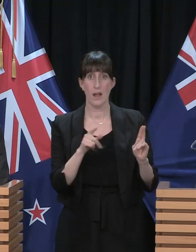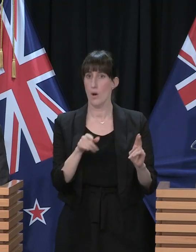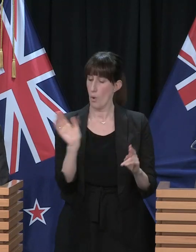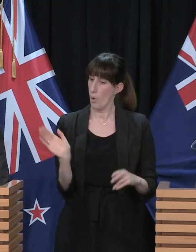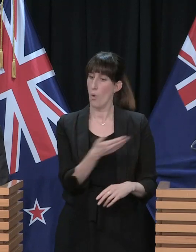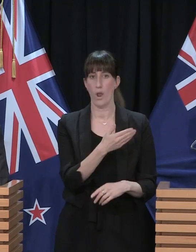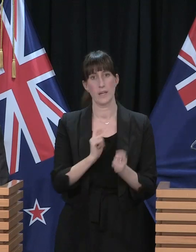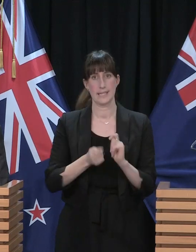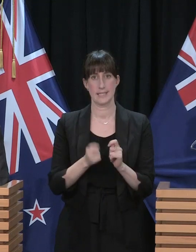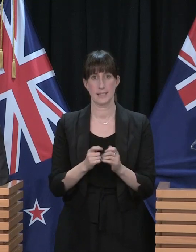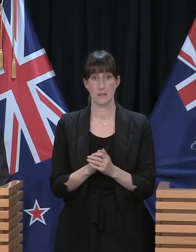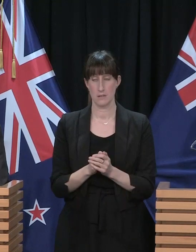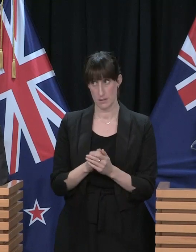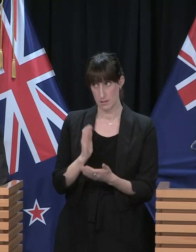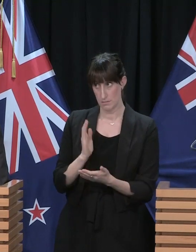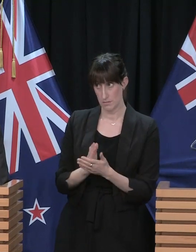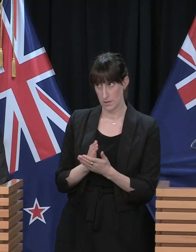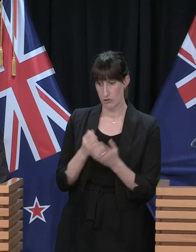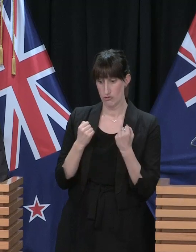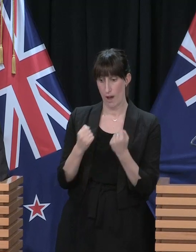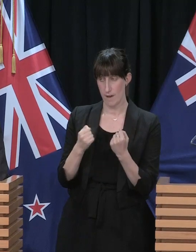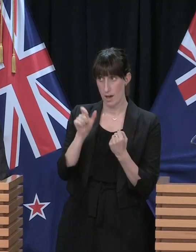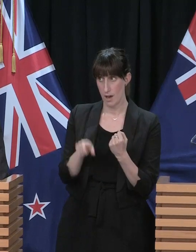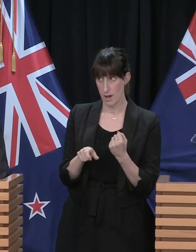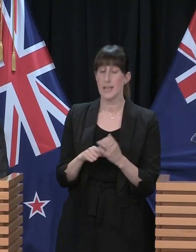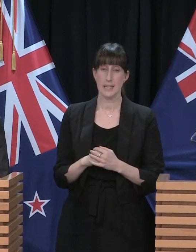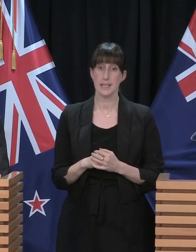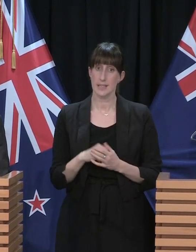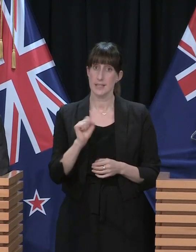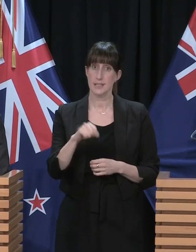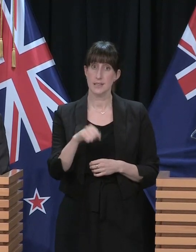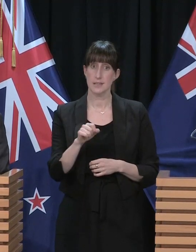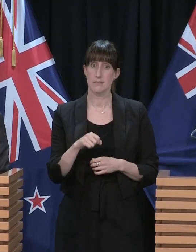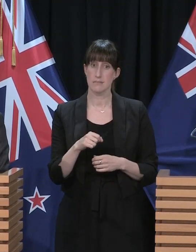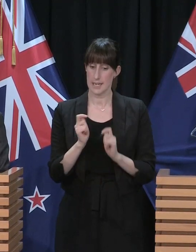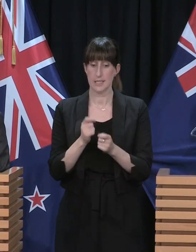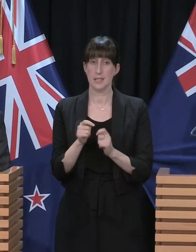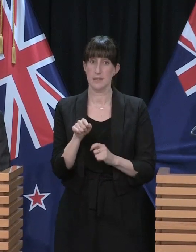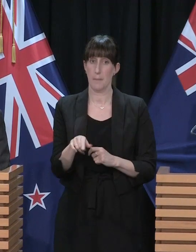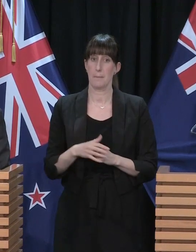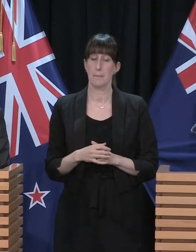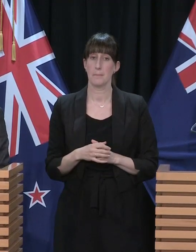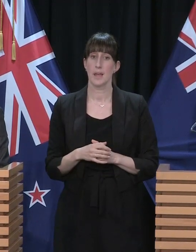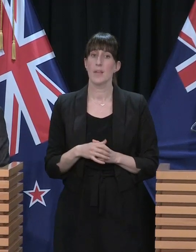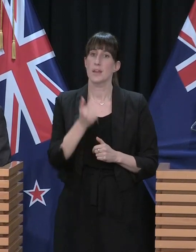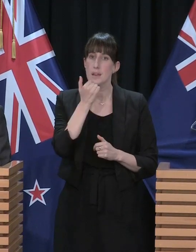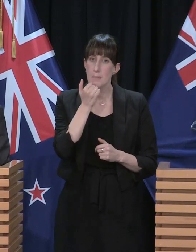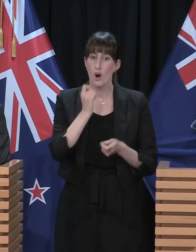testing programme in place for all those people. Yep, the